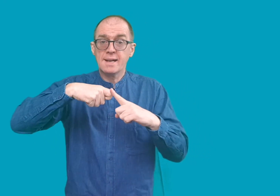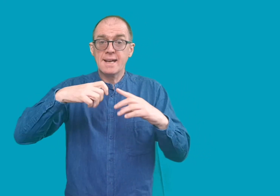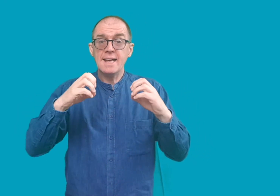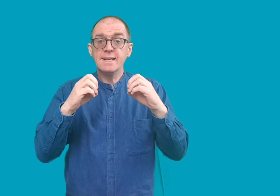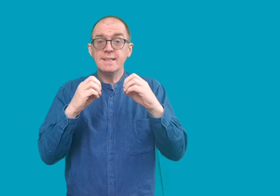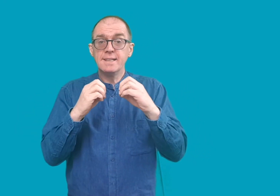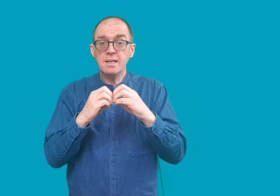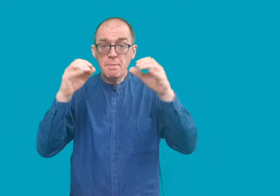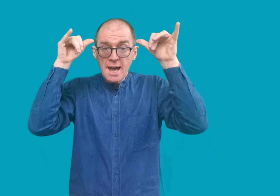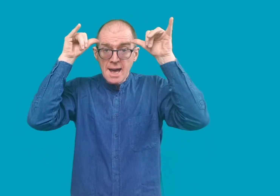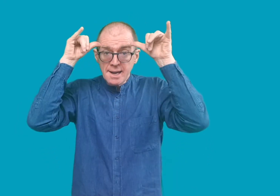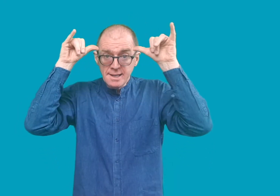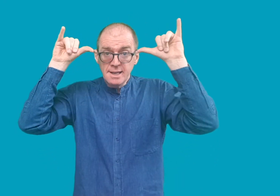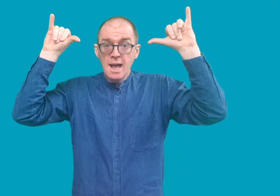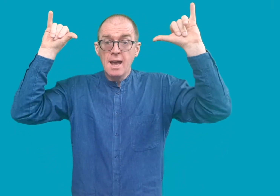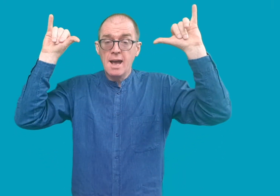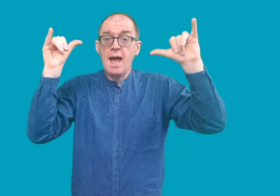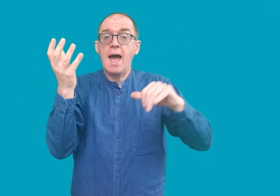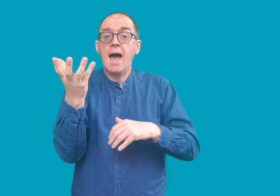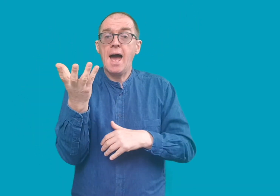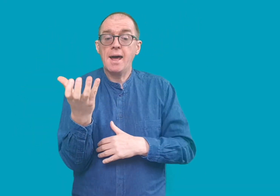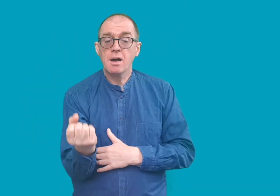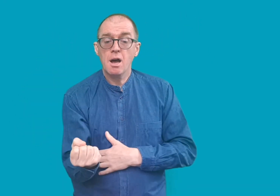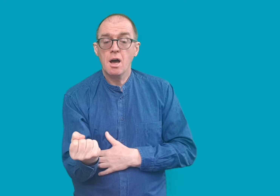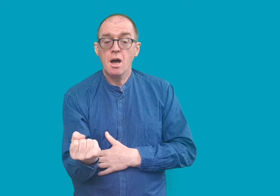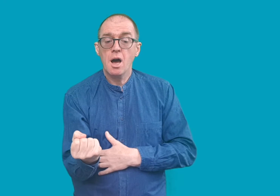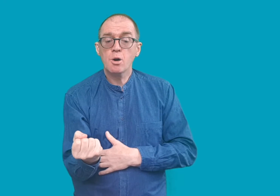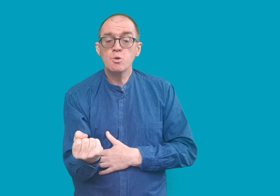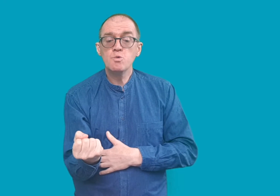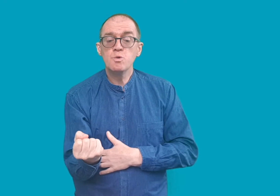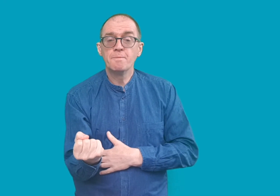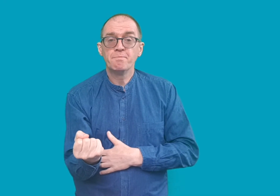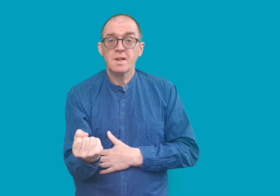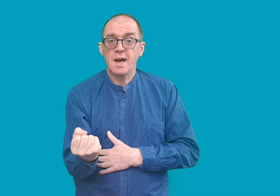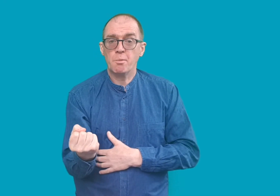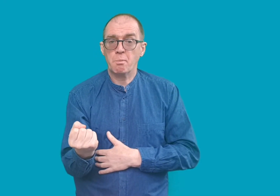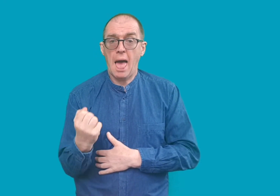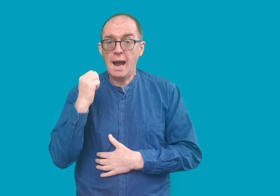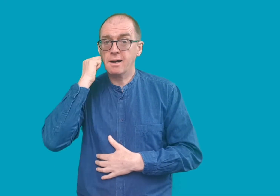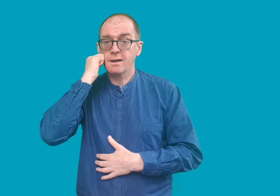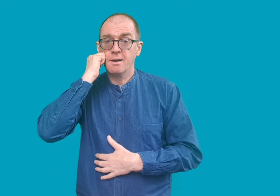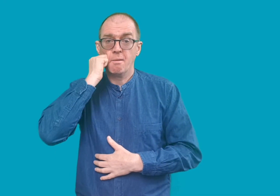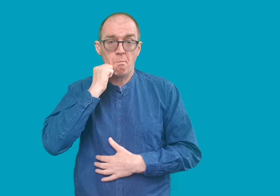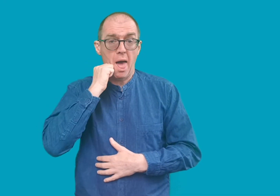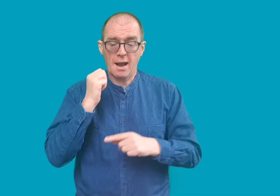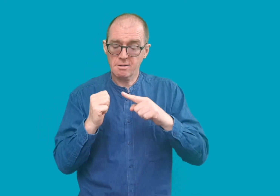Katie Bairdie had a coo and it was black. Black.